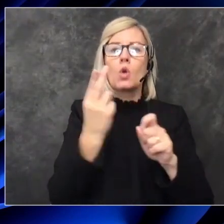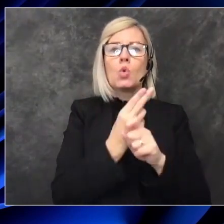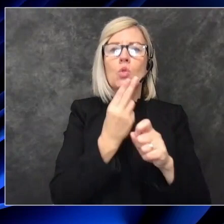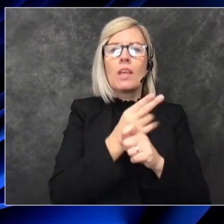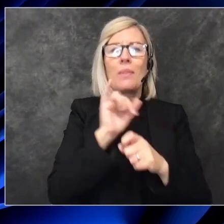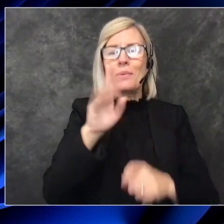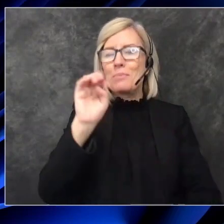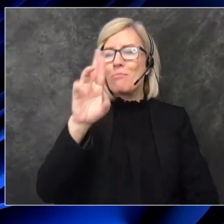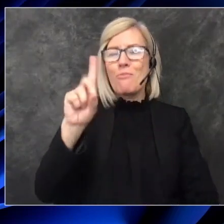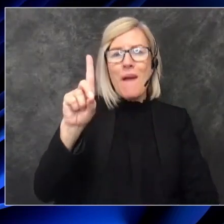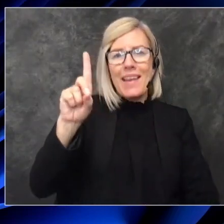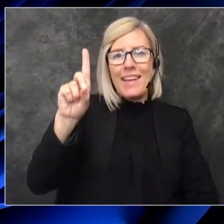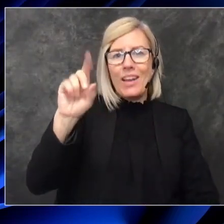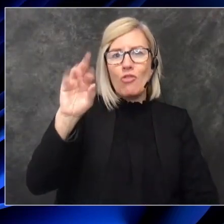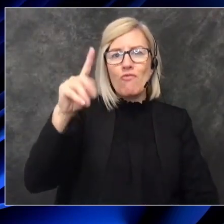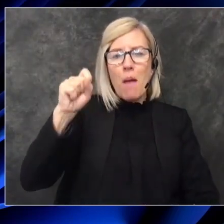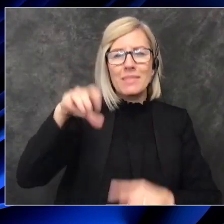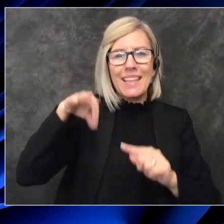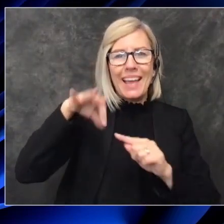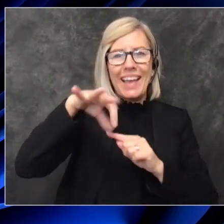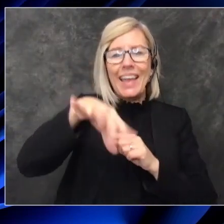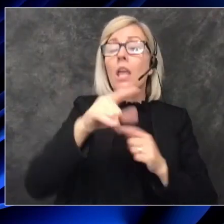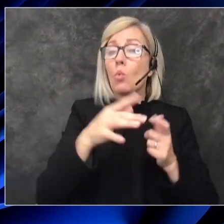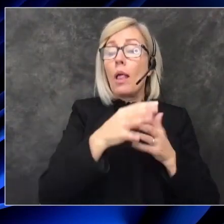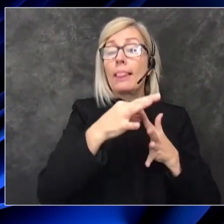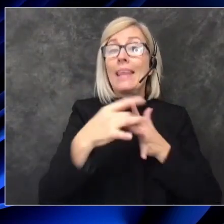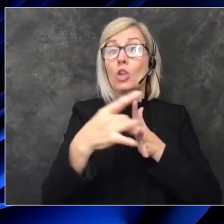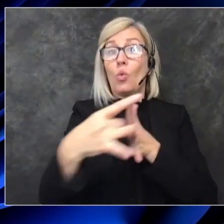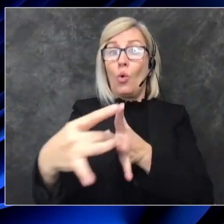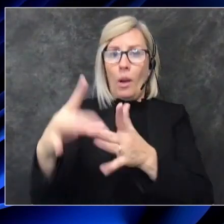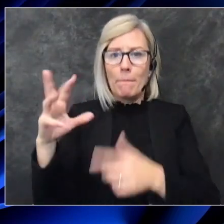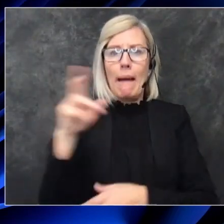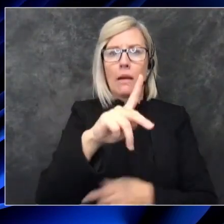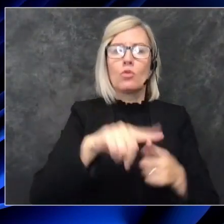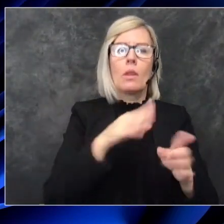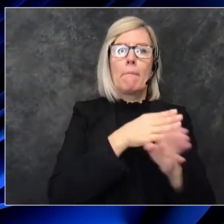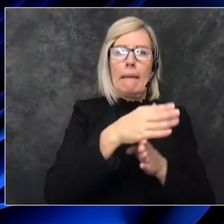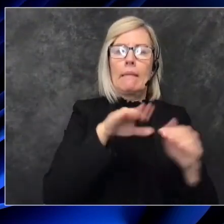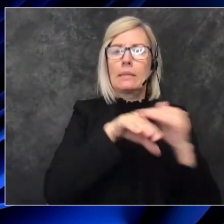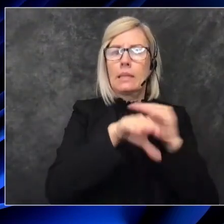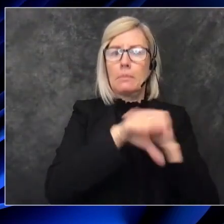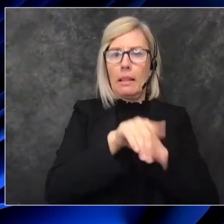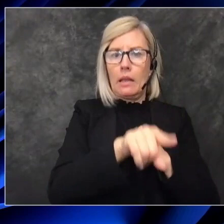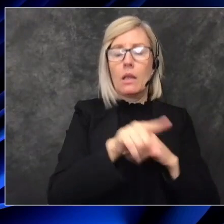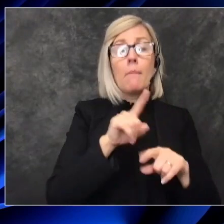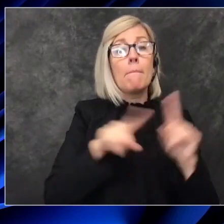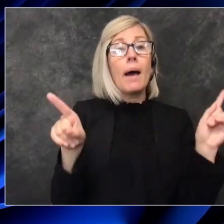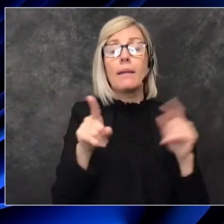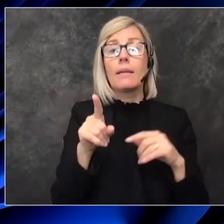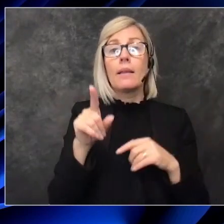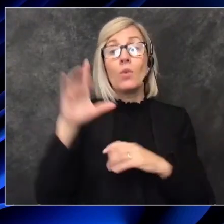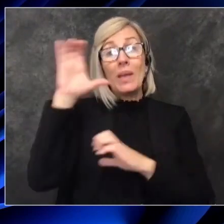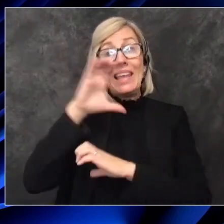you can navigate back to the main accessibility page. But if you search for ease of access again, it wasn't findable or discoverable